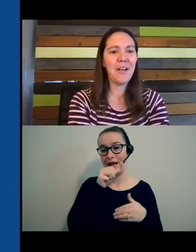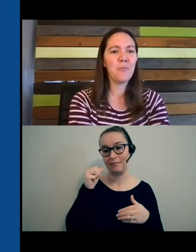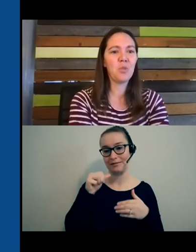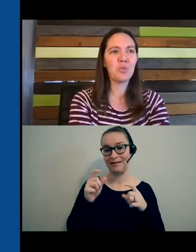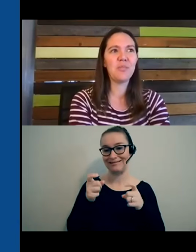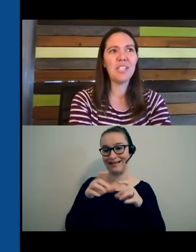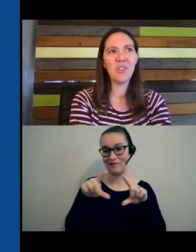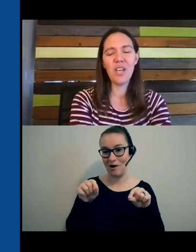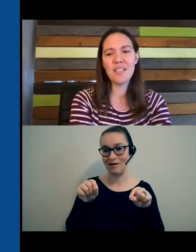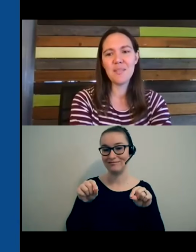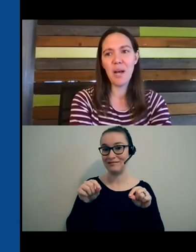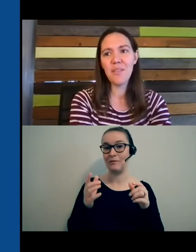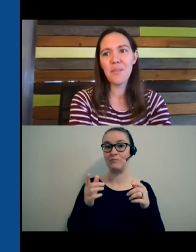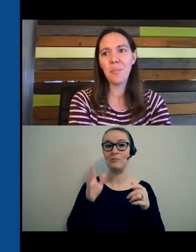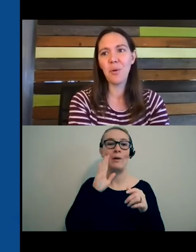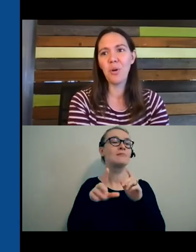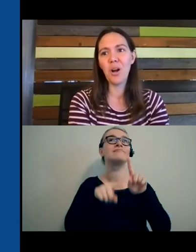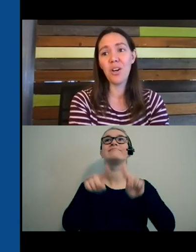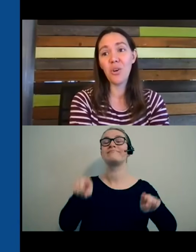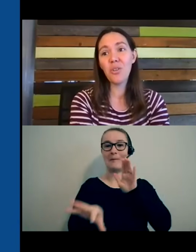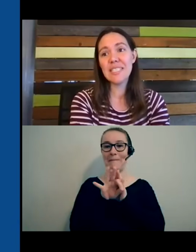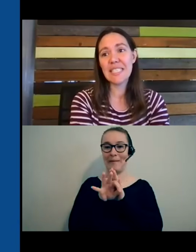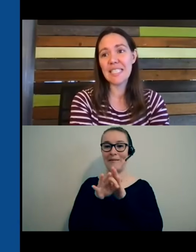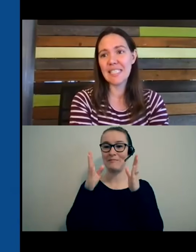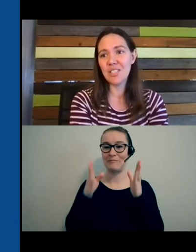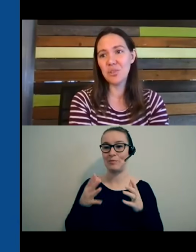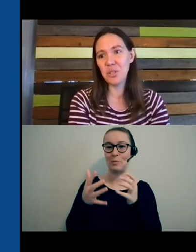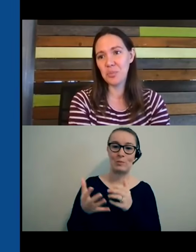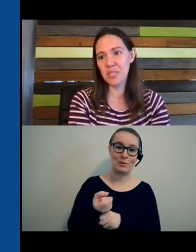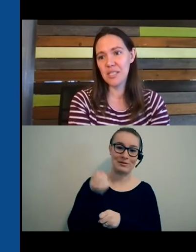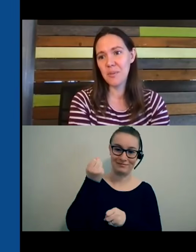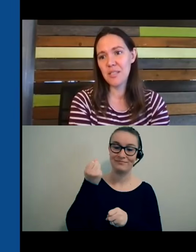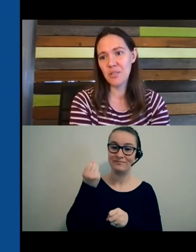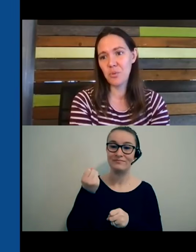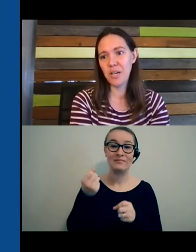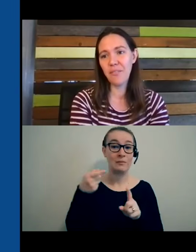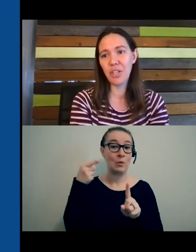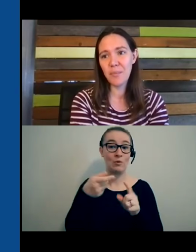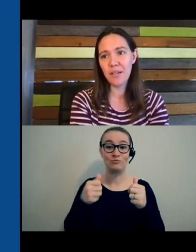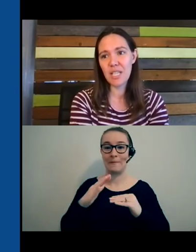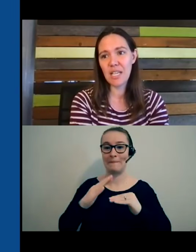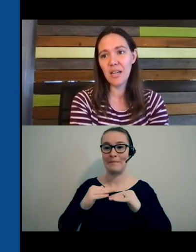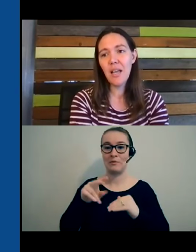which we're going to give away this month. But our goal is to get at least 200 participants because we want a good amount of data